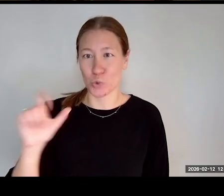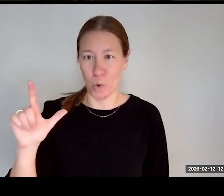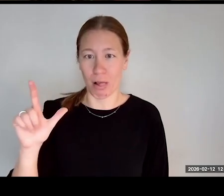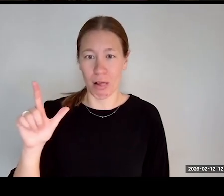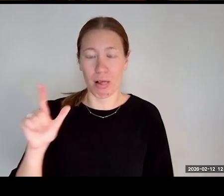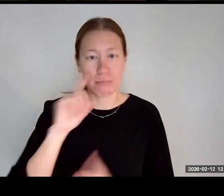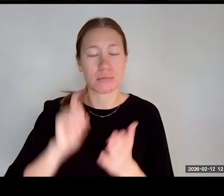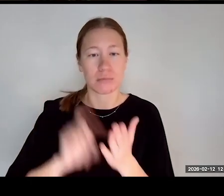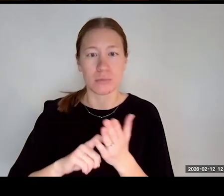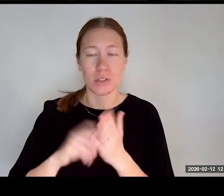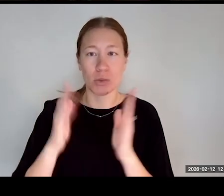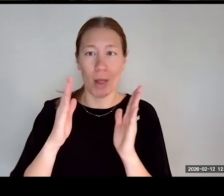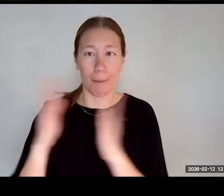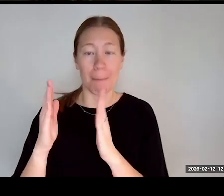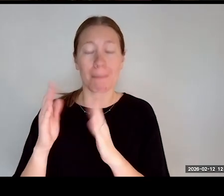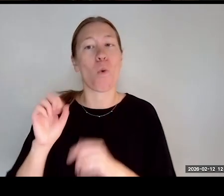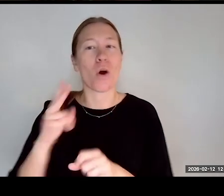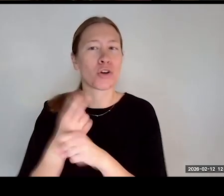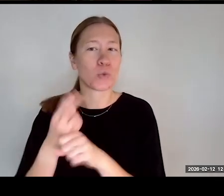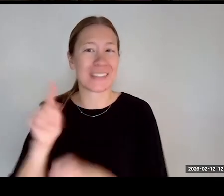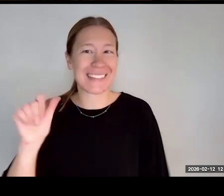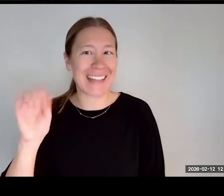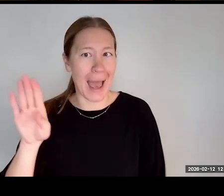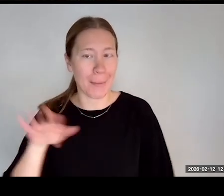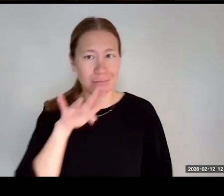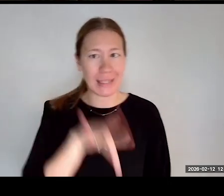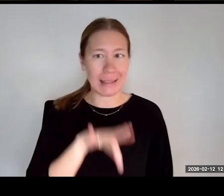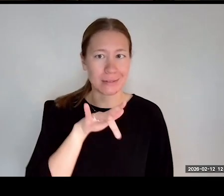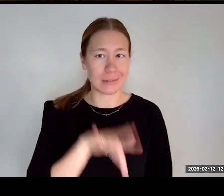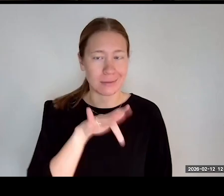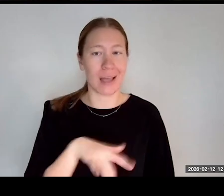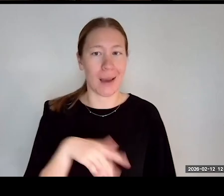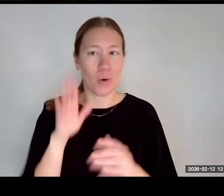or you can use the tab key on your keyboard to do this. So as I do this, it's going